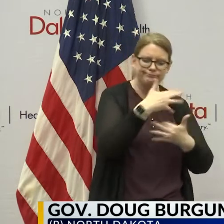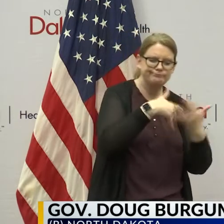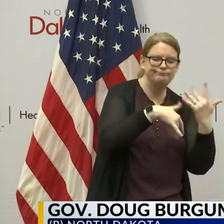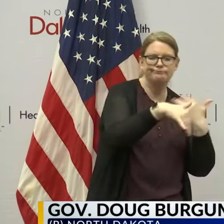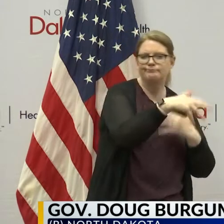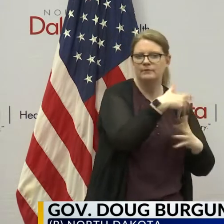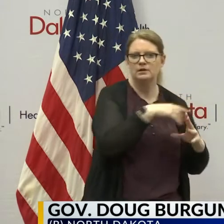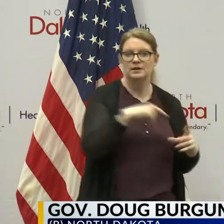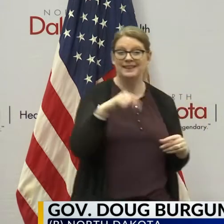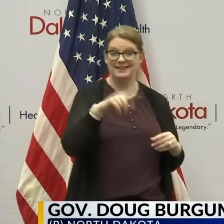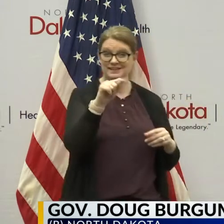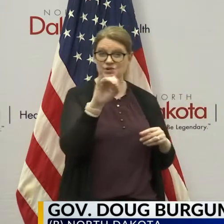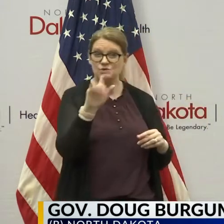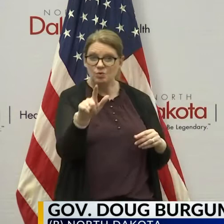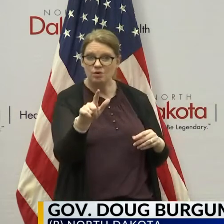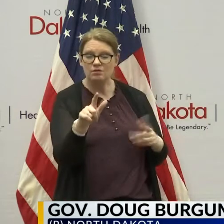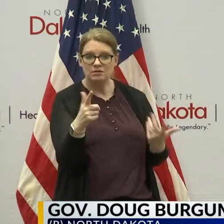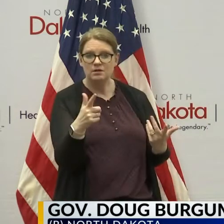YOU REMEMBER PEOPLE YOU MAY